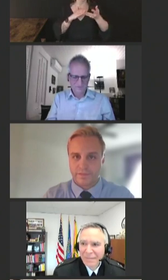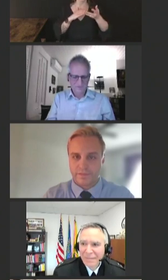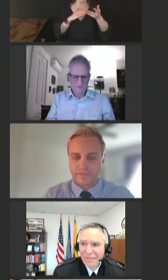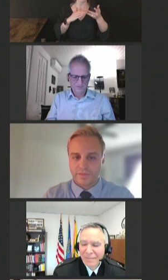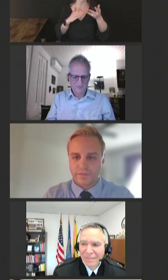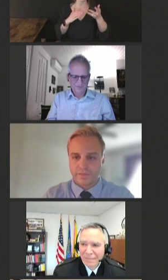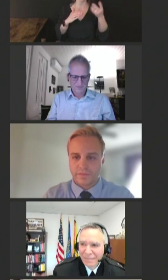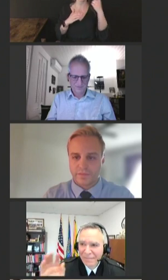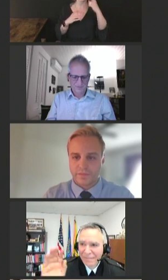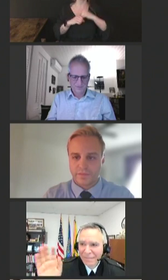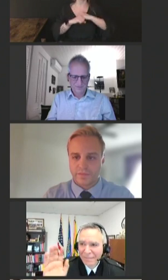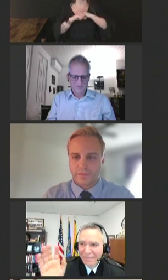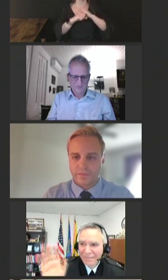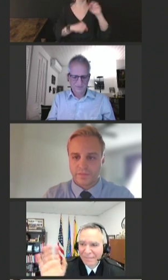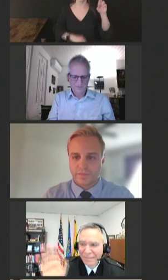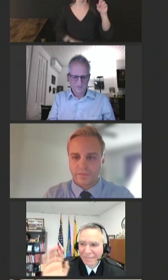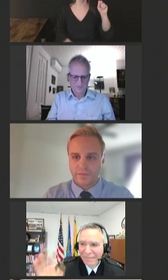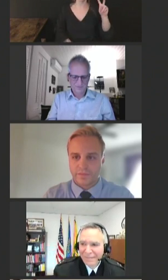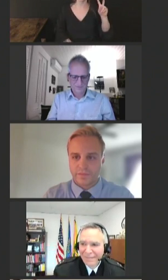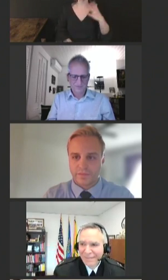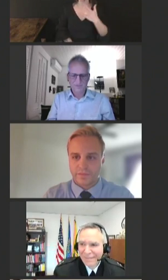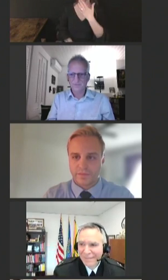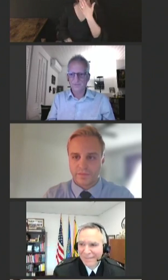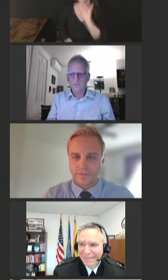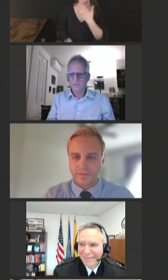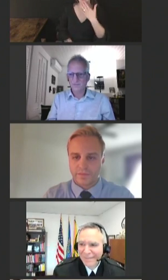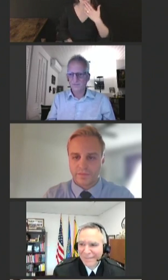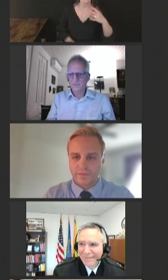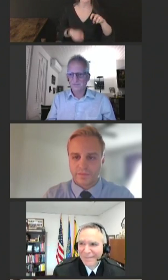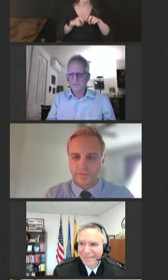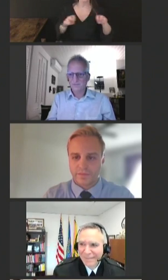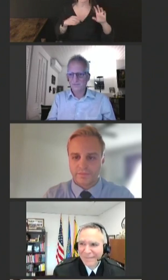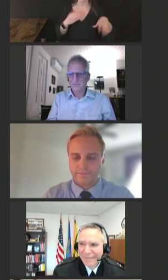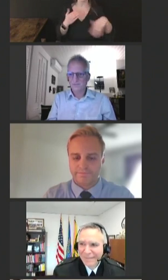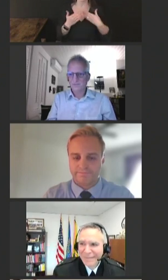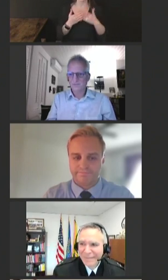the members of this panel and all of our participants in our NVAC meeting today.